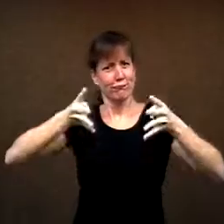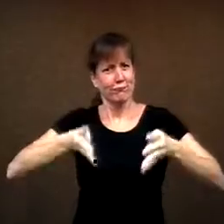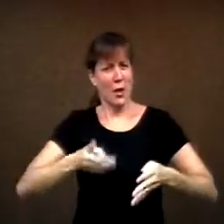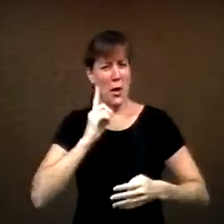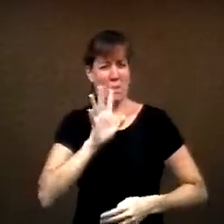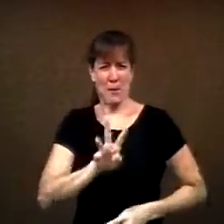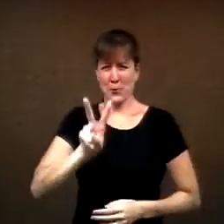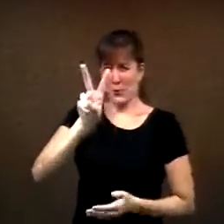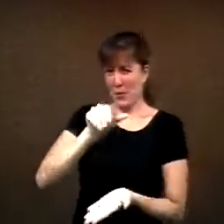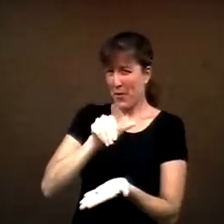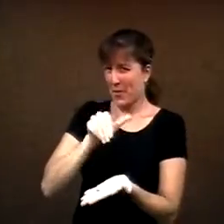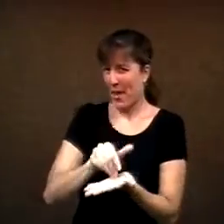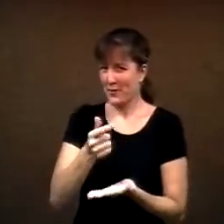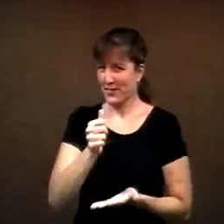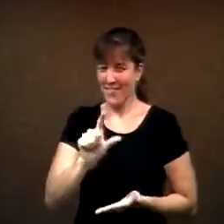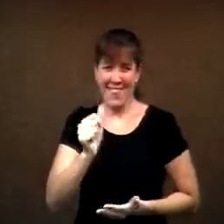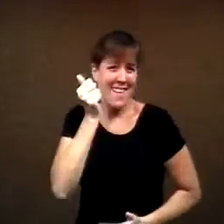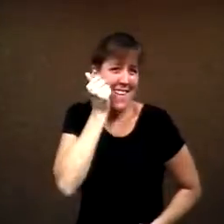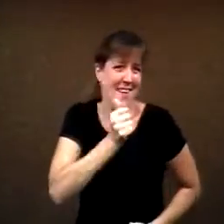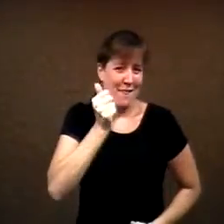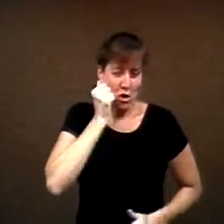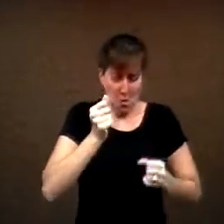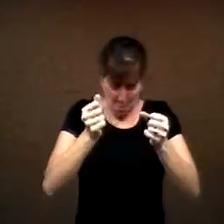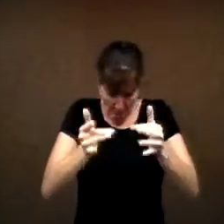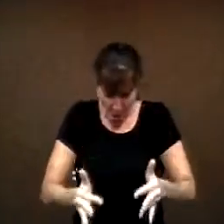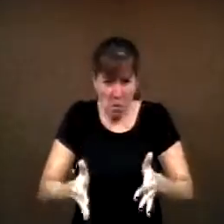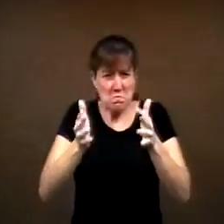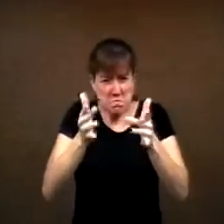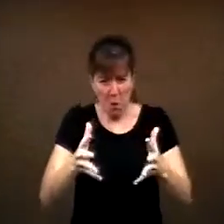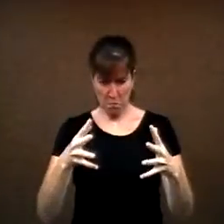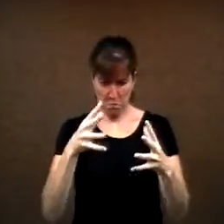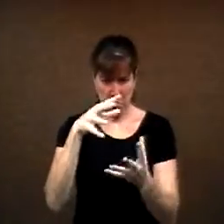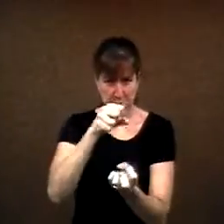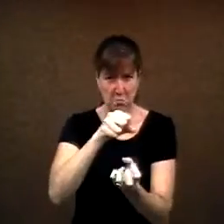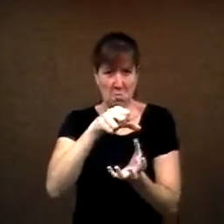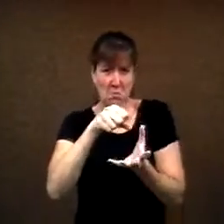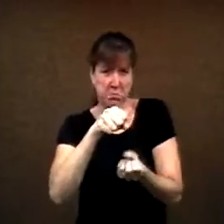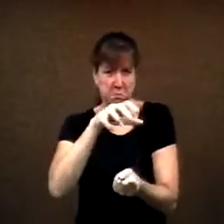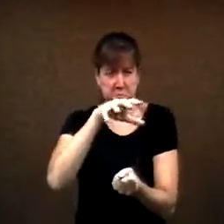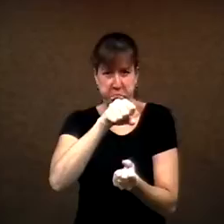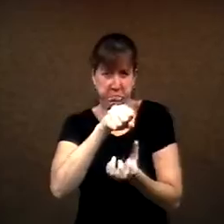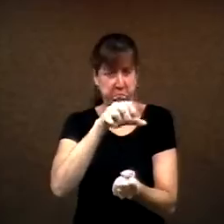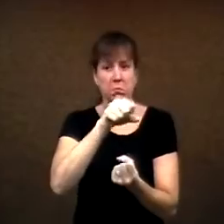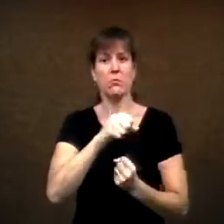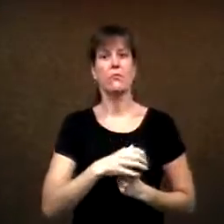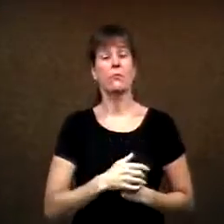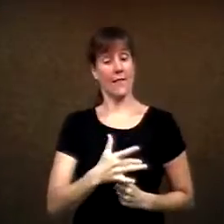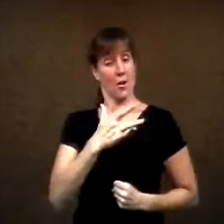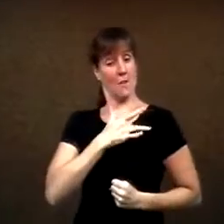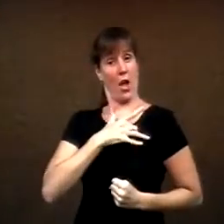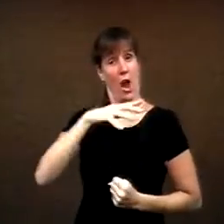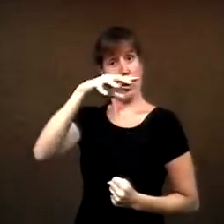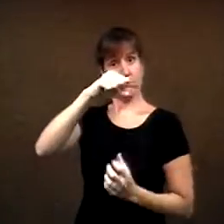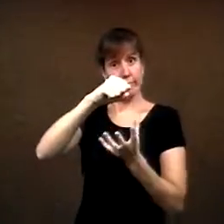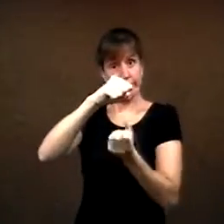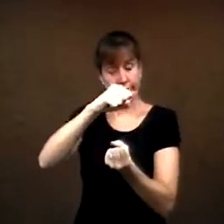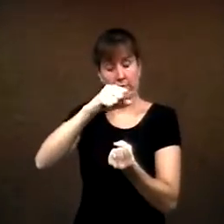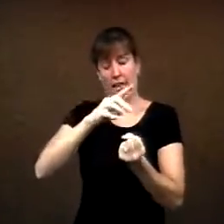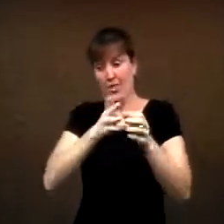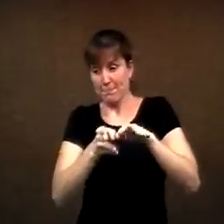every day. ... From the heart, blood is going to enter a series of arteries. Arteries are defined as